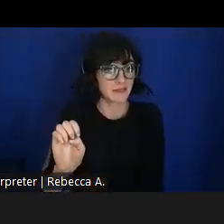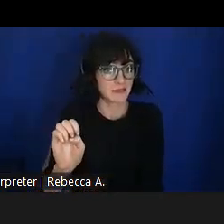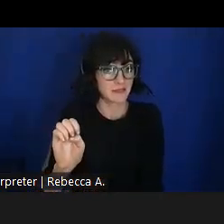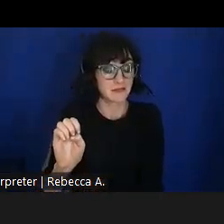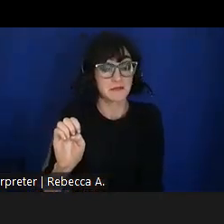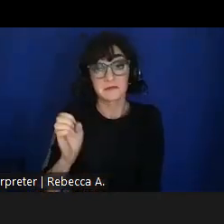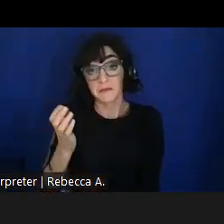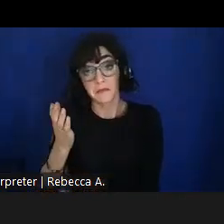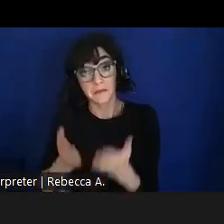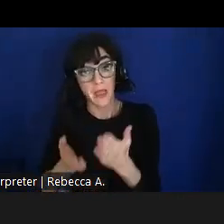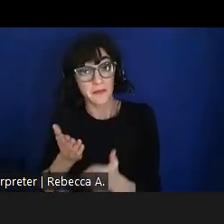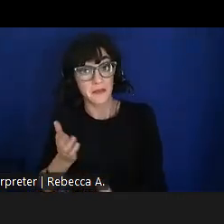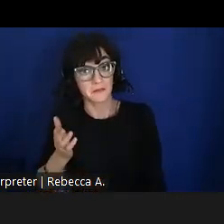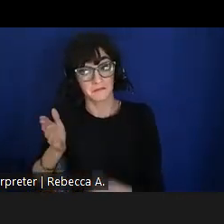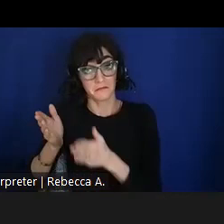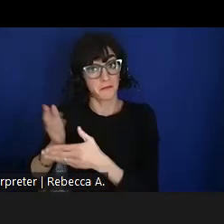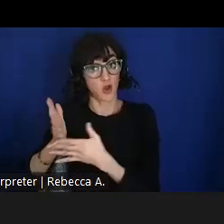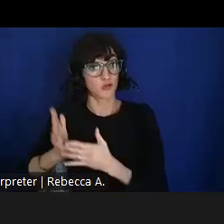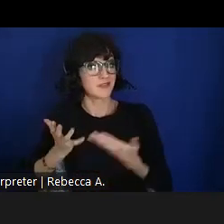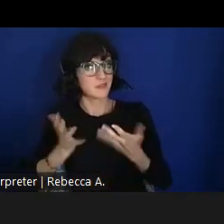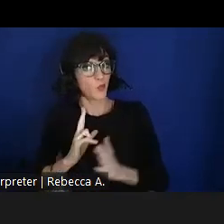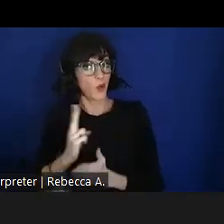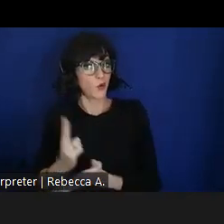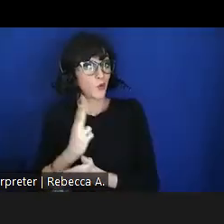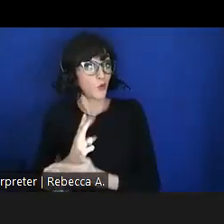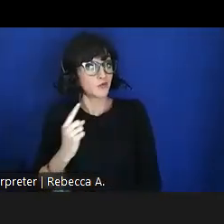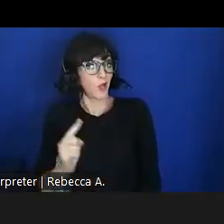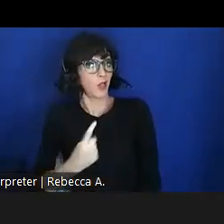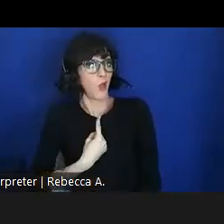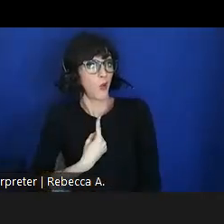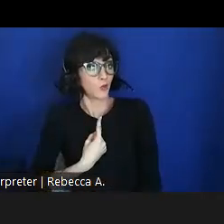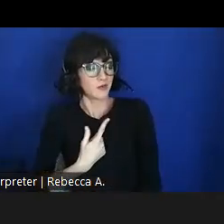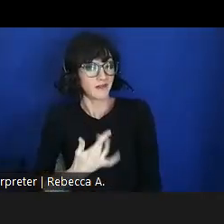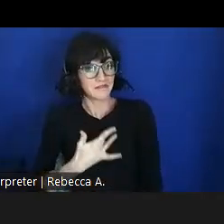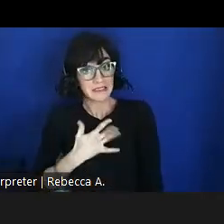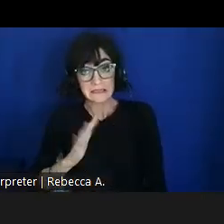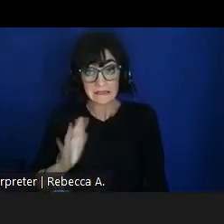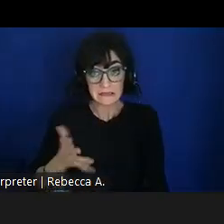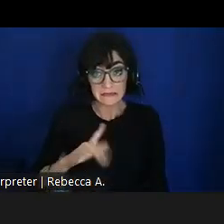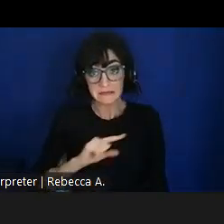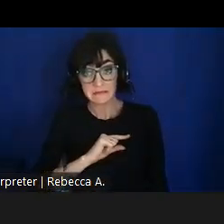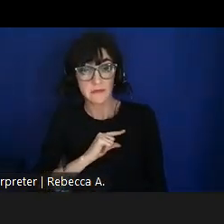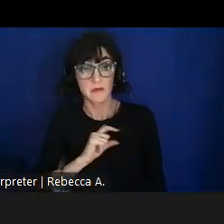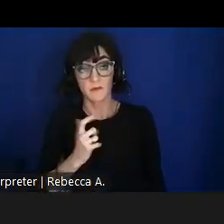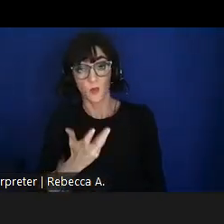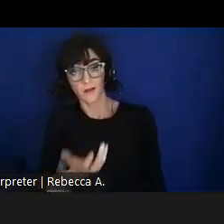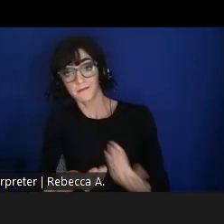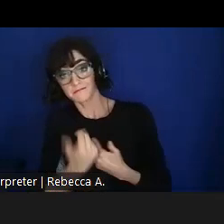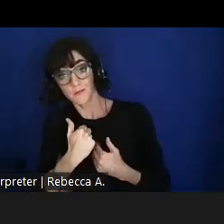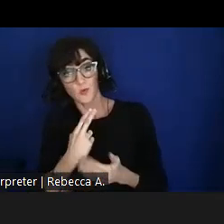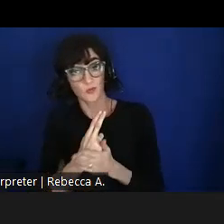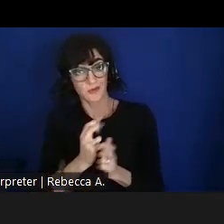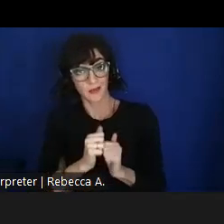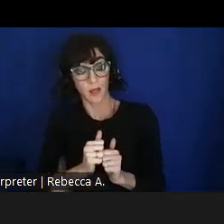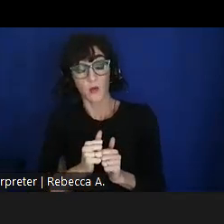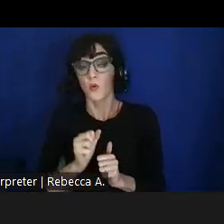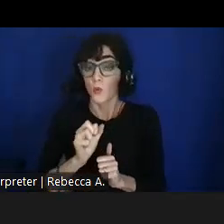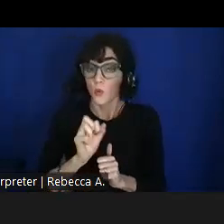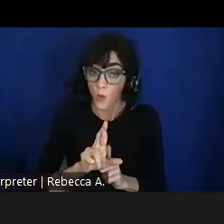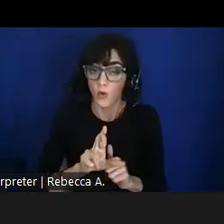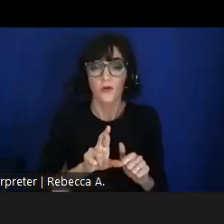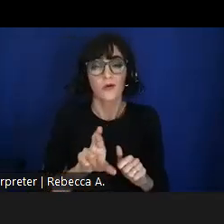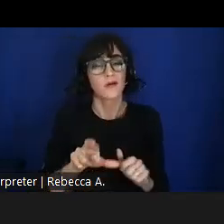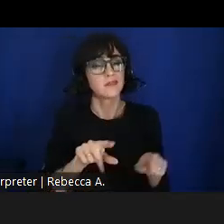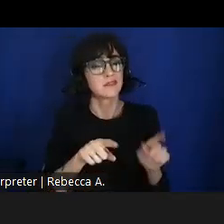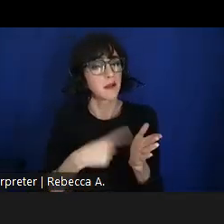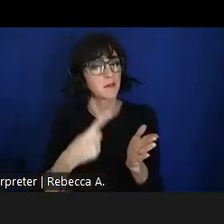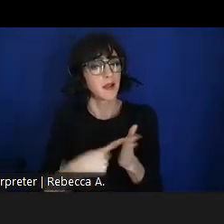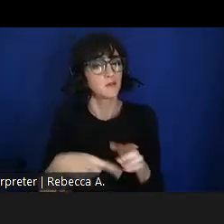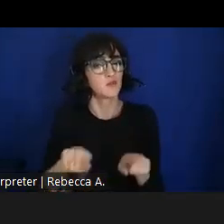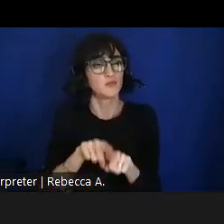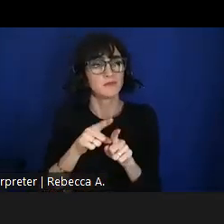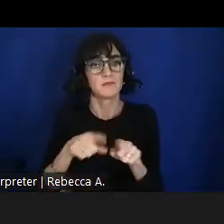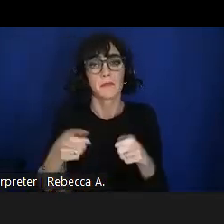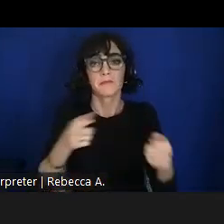want to use alone or as another form of power and control, um interfering with their access